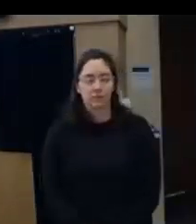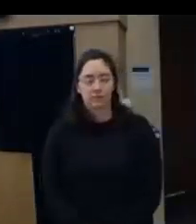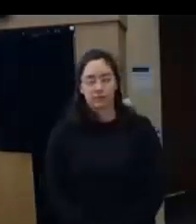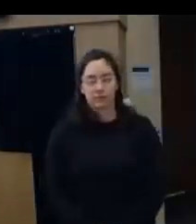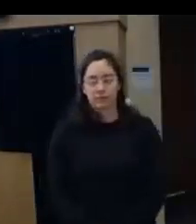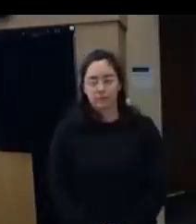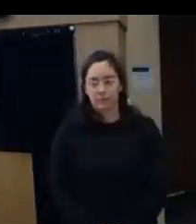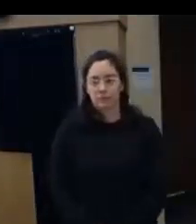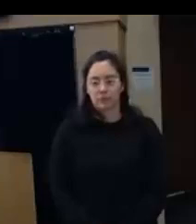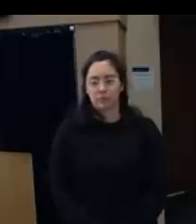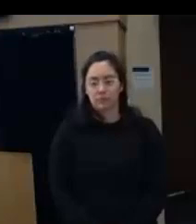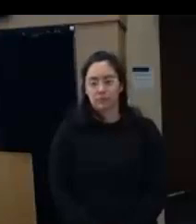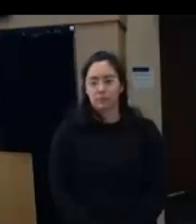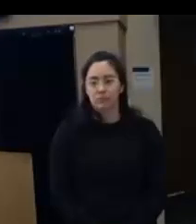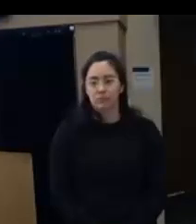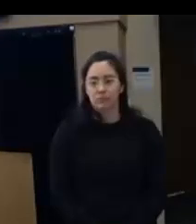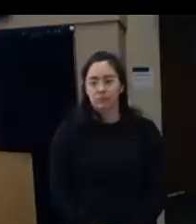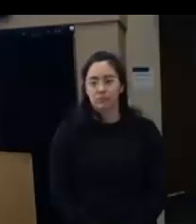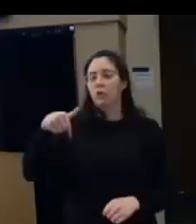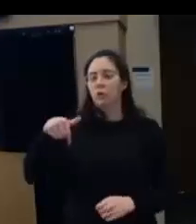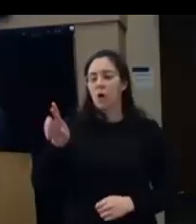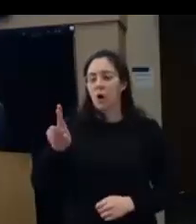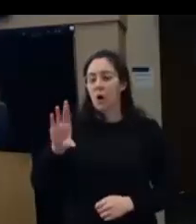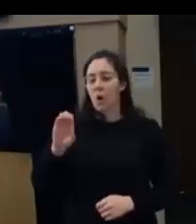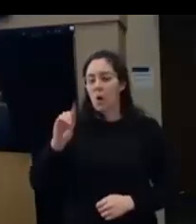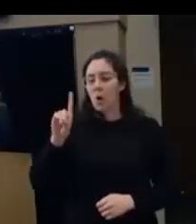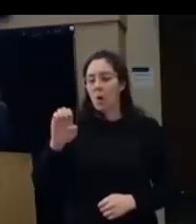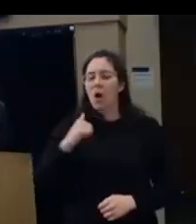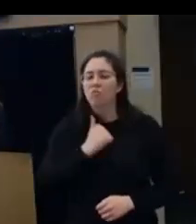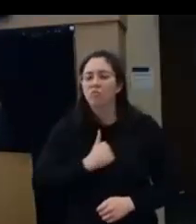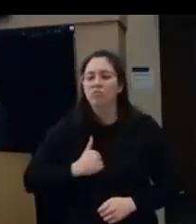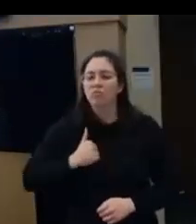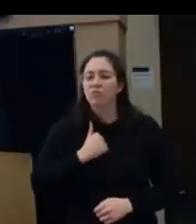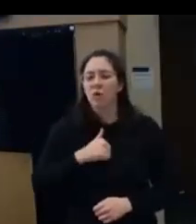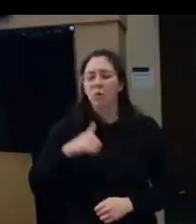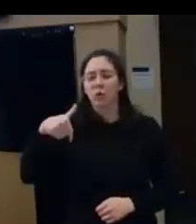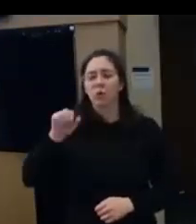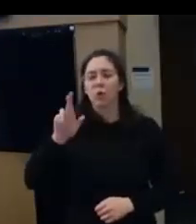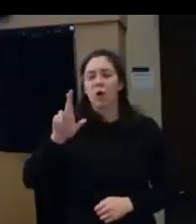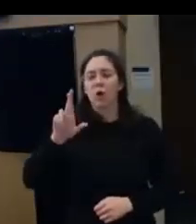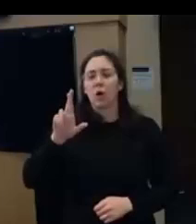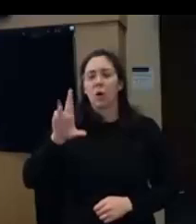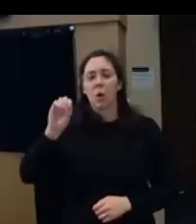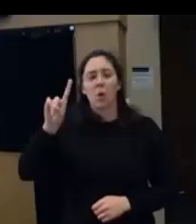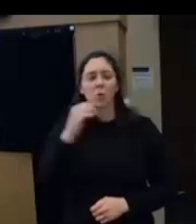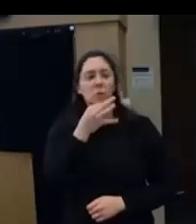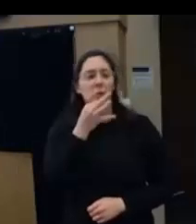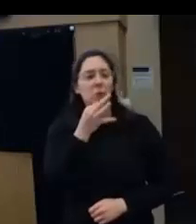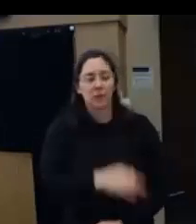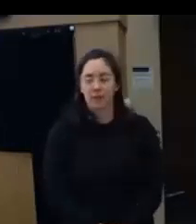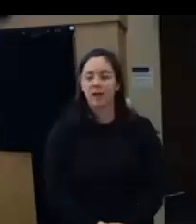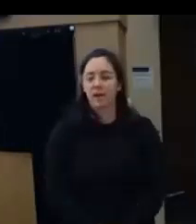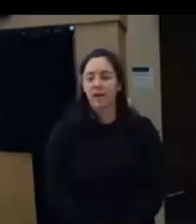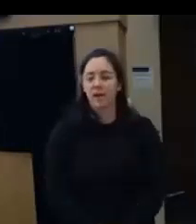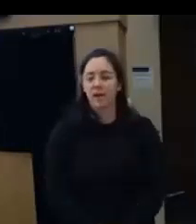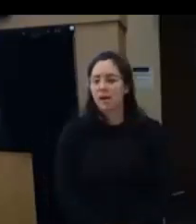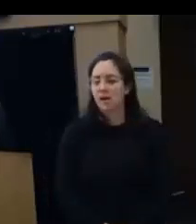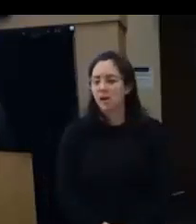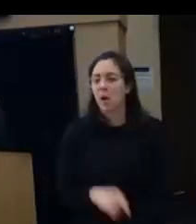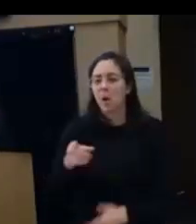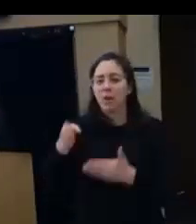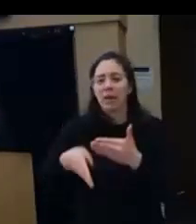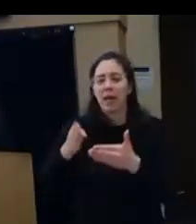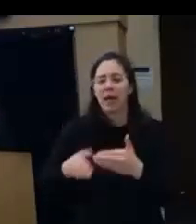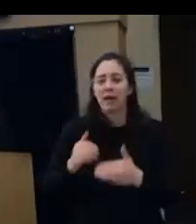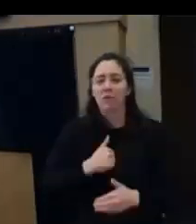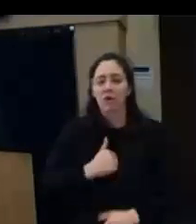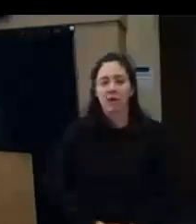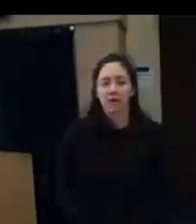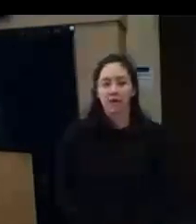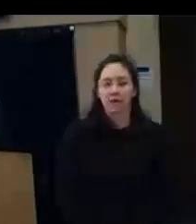so I'm sorry there might be a QR code coming at the end if if maybe the end maybe it's oh go just